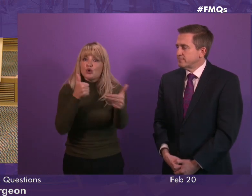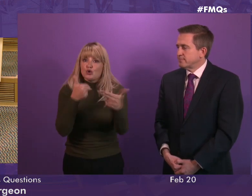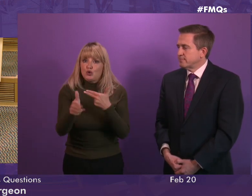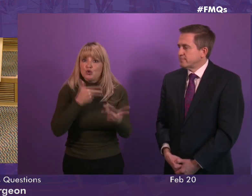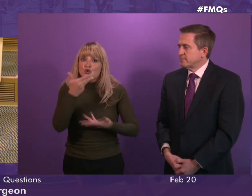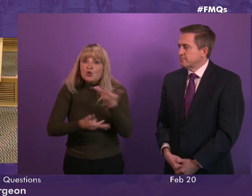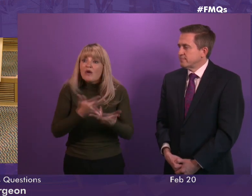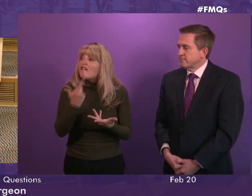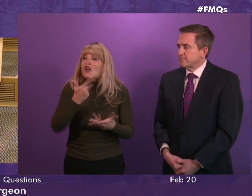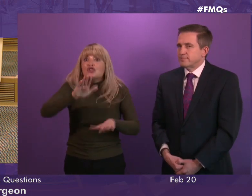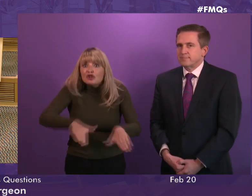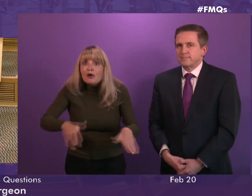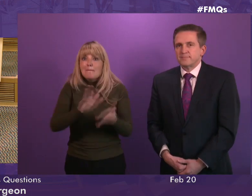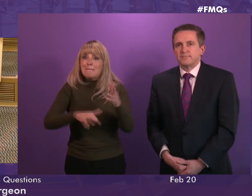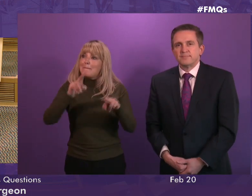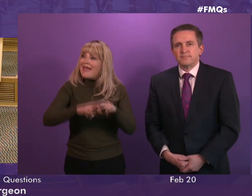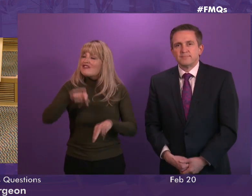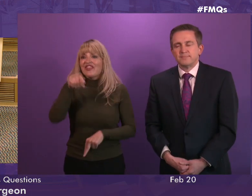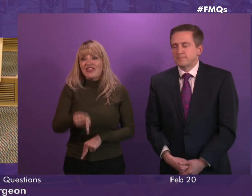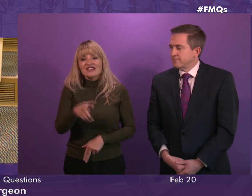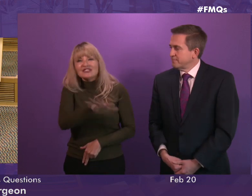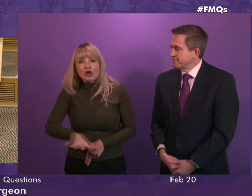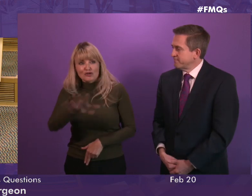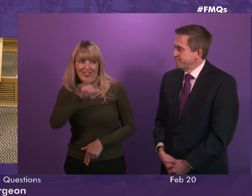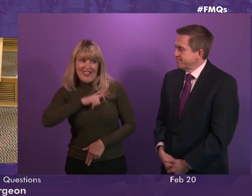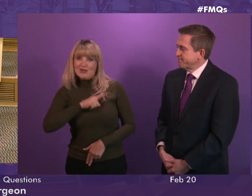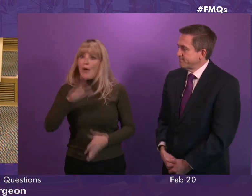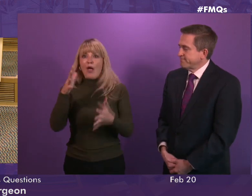parents across the country, which is why Willie Rennie cannot quite bring himself to welcome